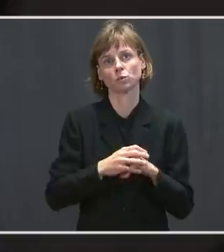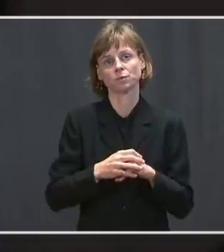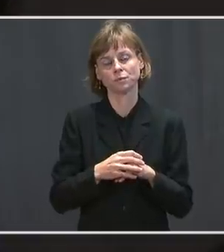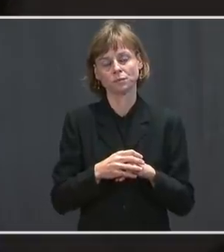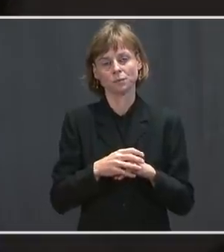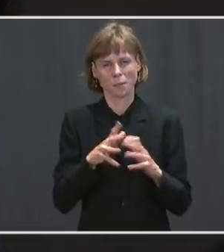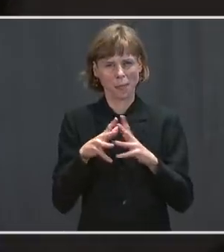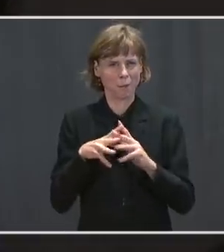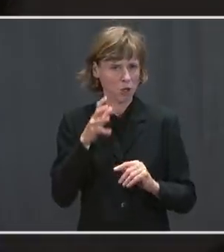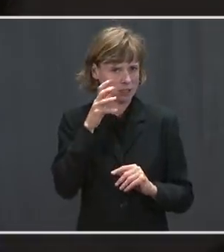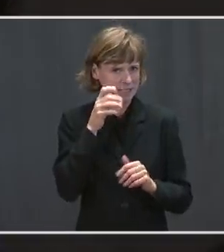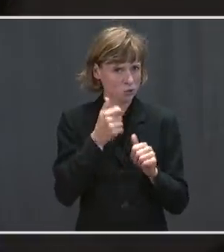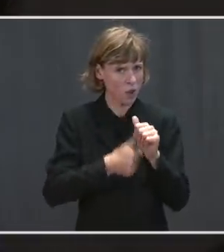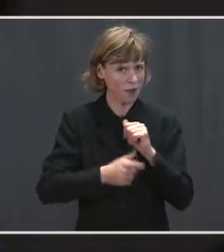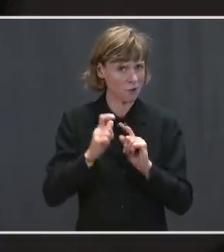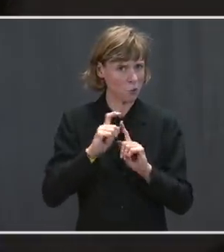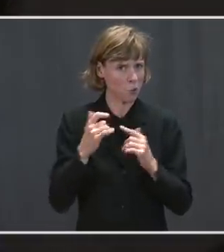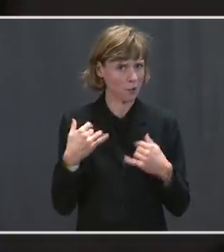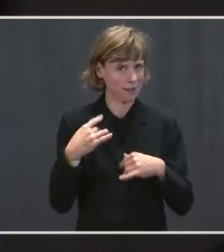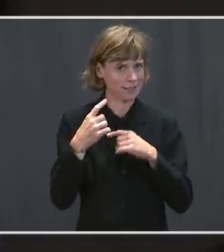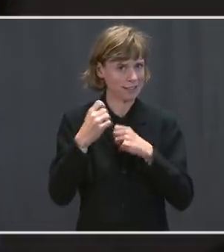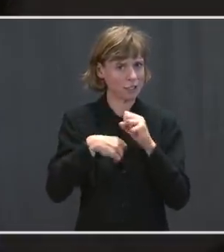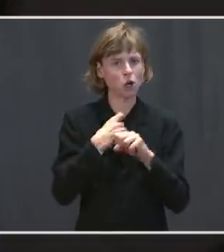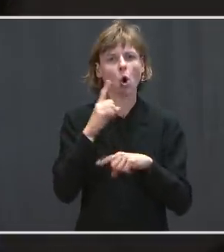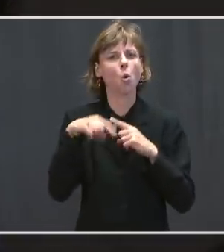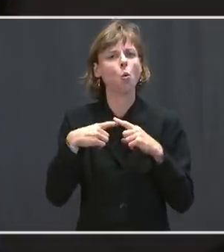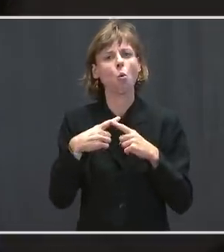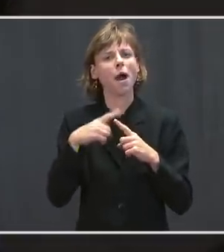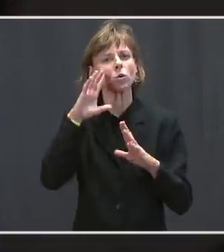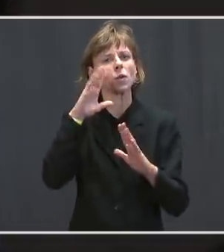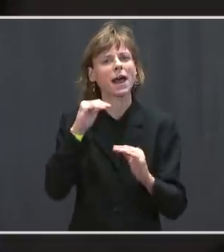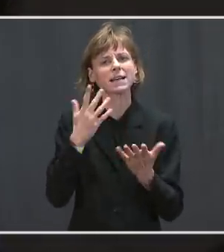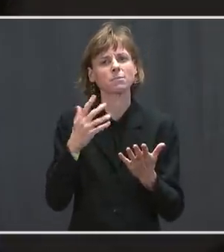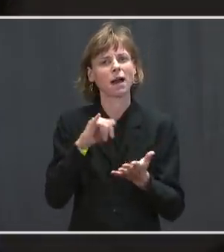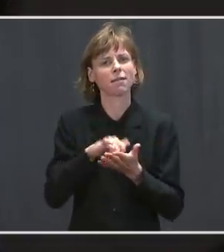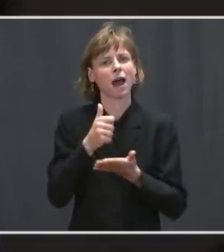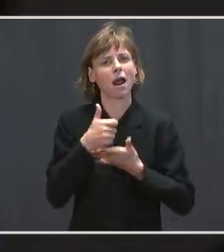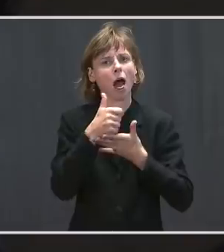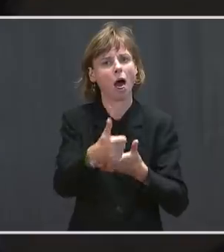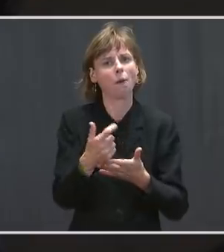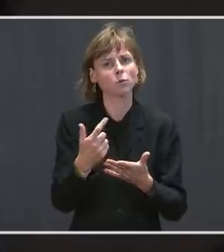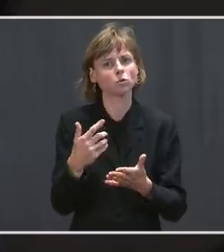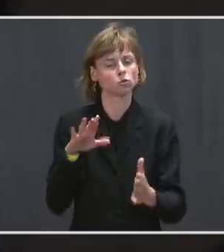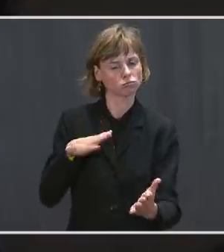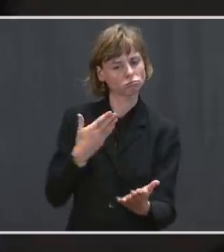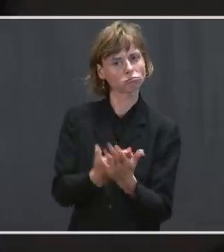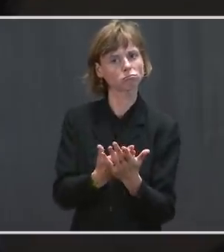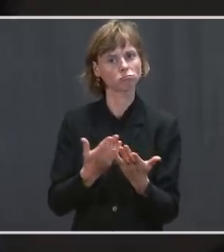how soon should they expect that relief to come? And can you guarantee that it's going to be there before the March 14 deadline